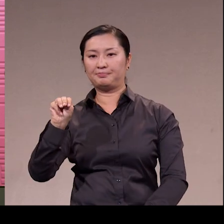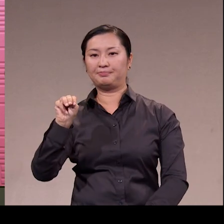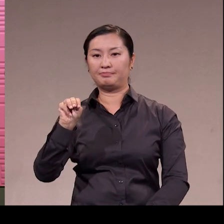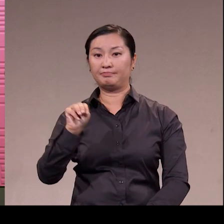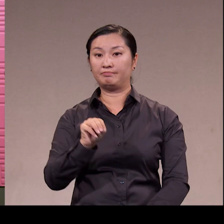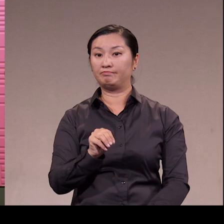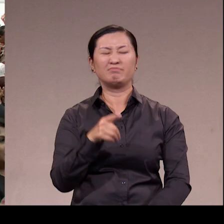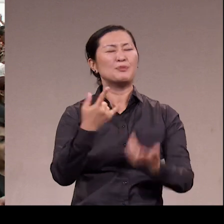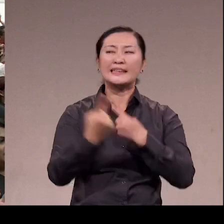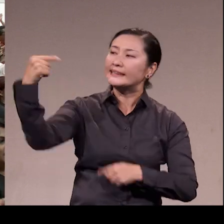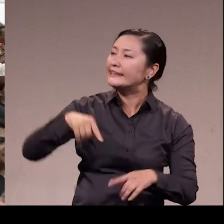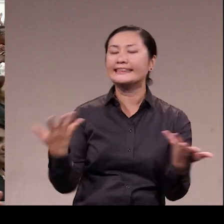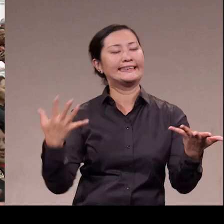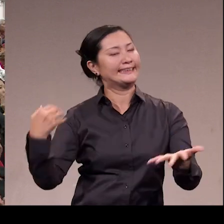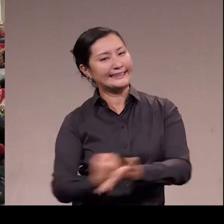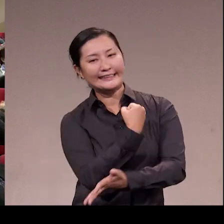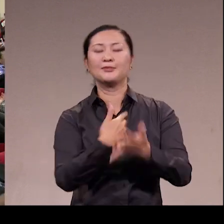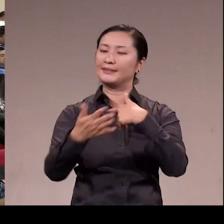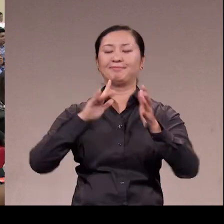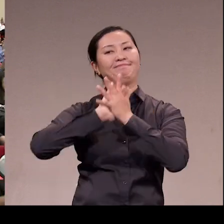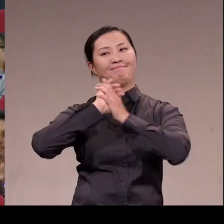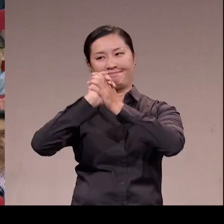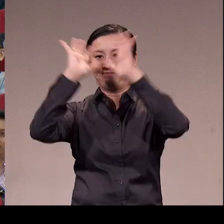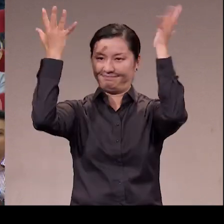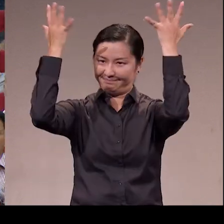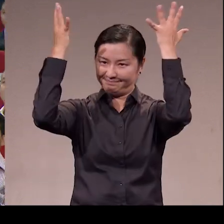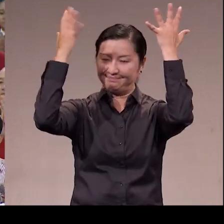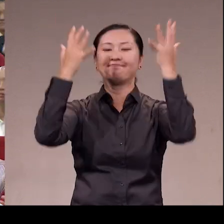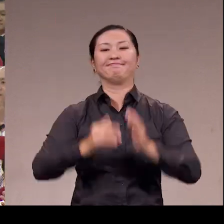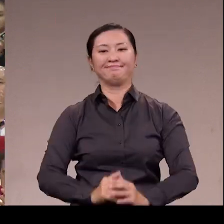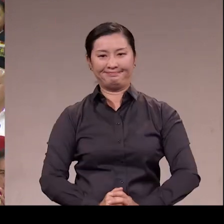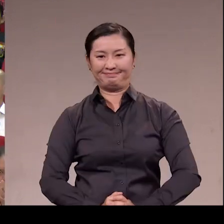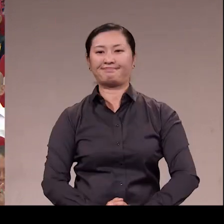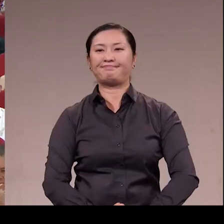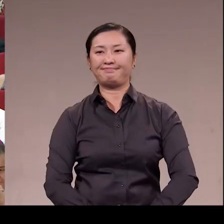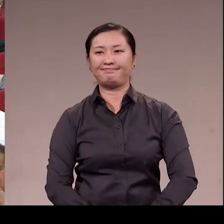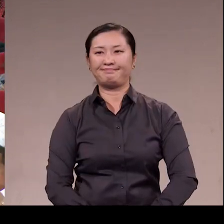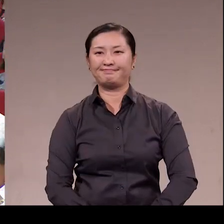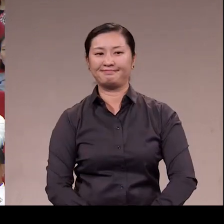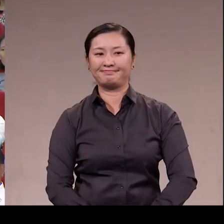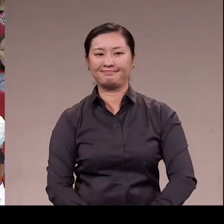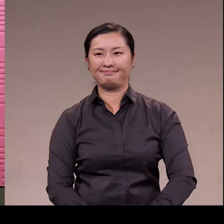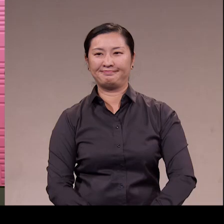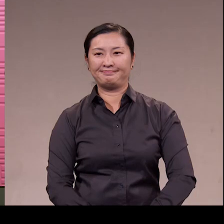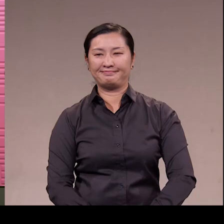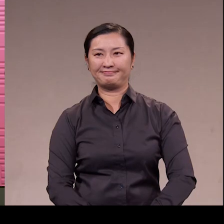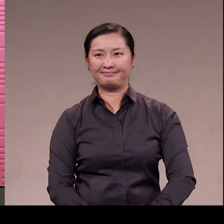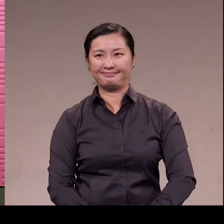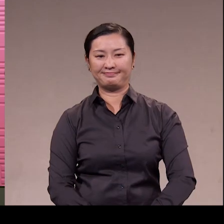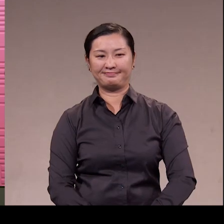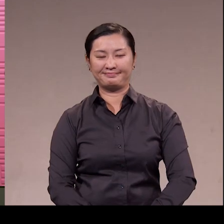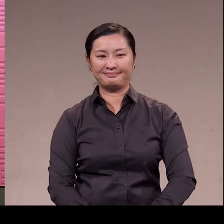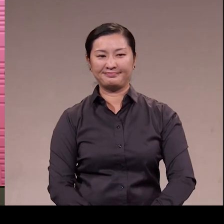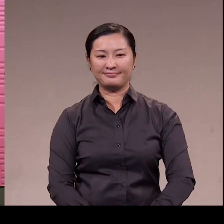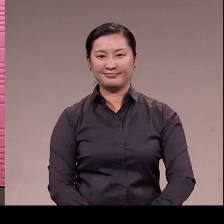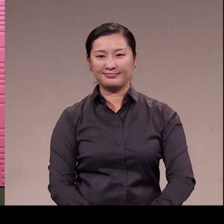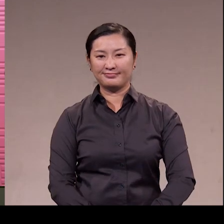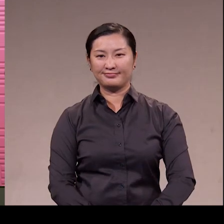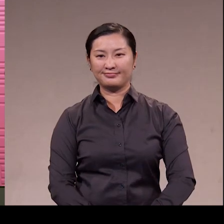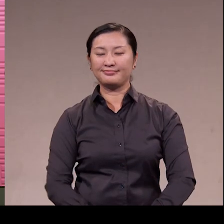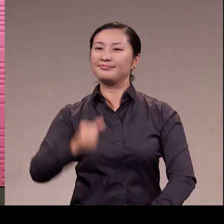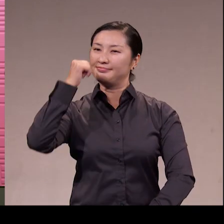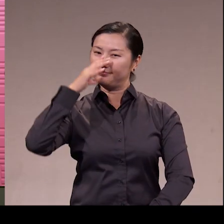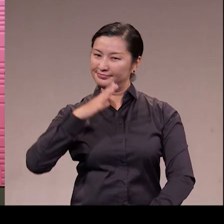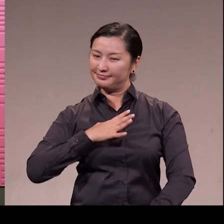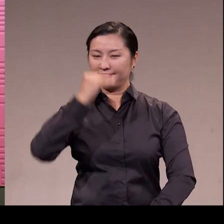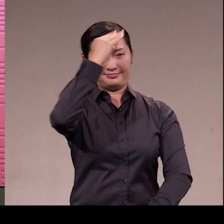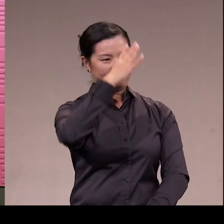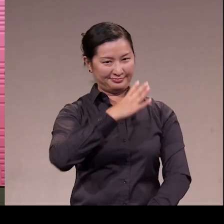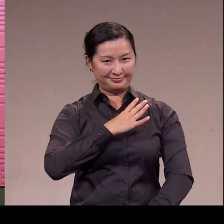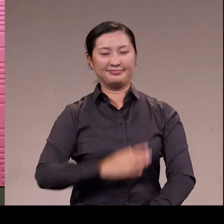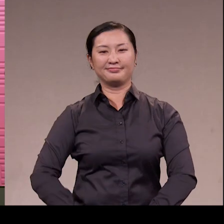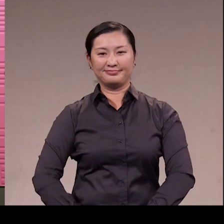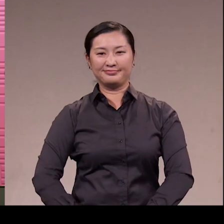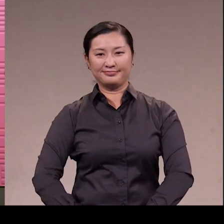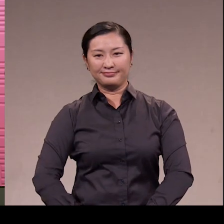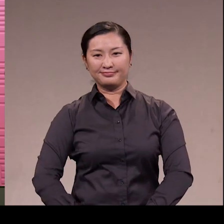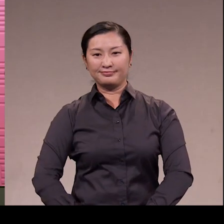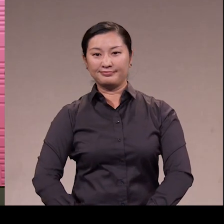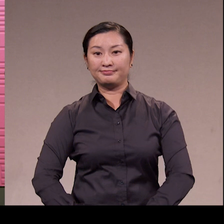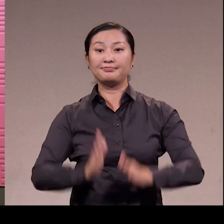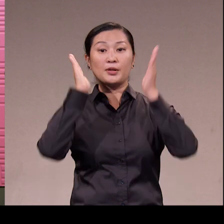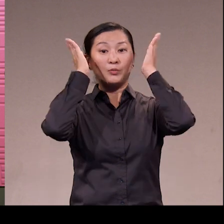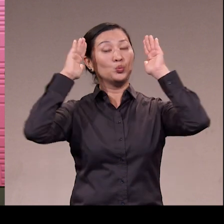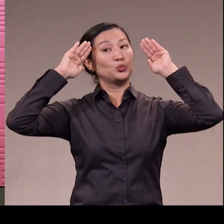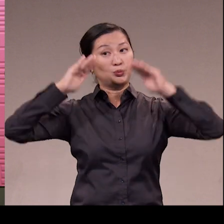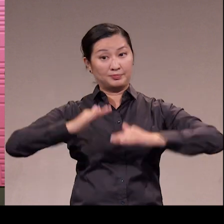congratulations! Ladies and gentlemen, the Malay Muslim community is constantly